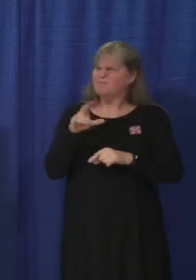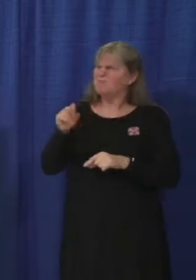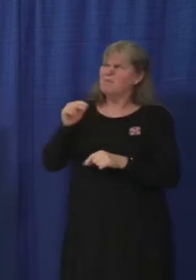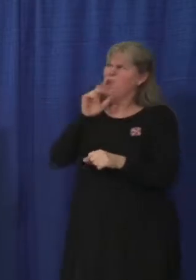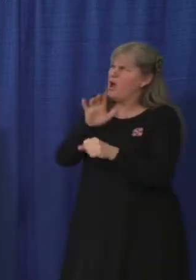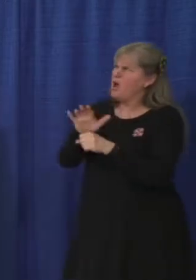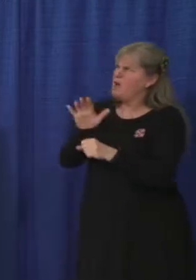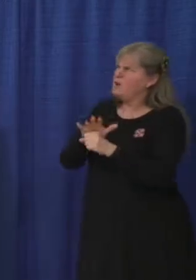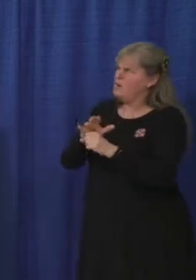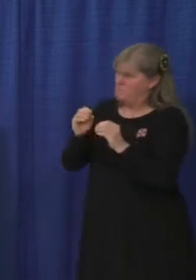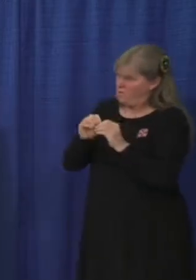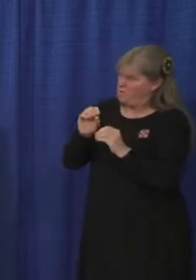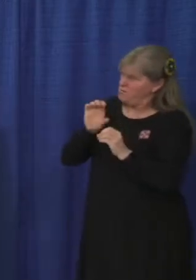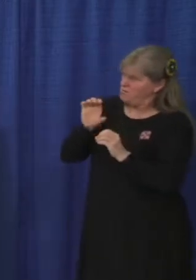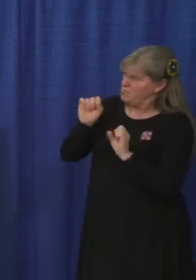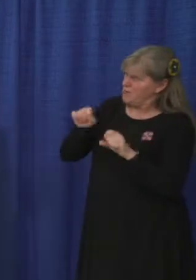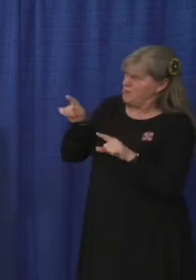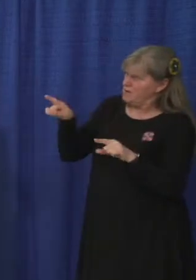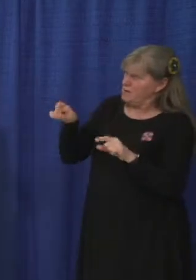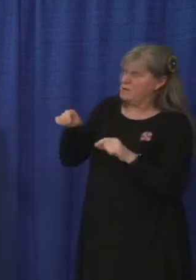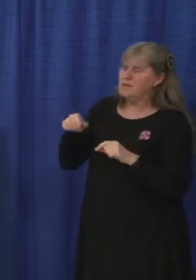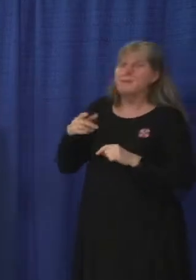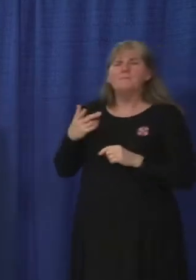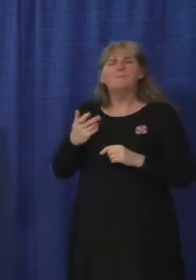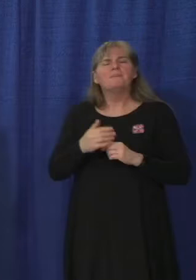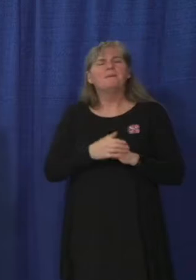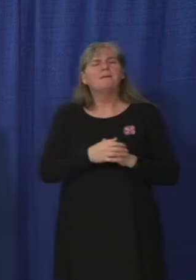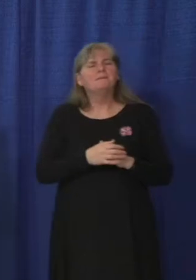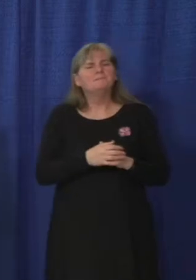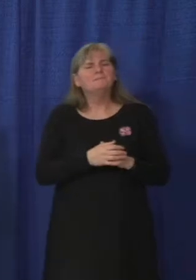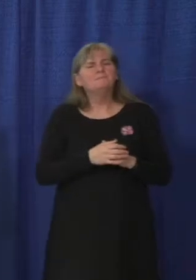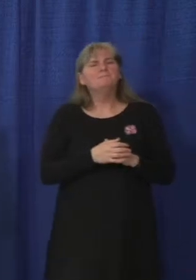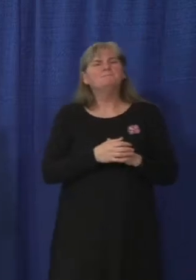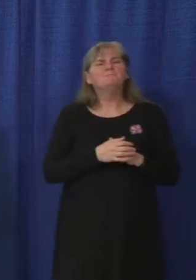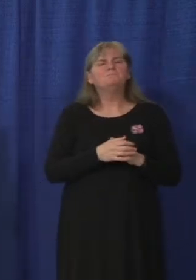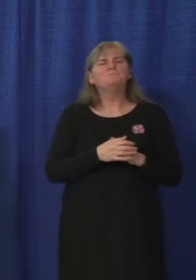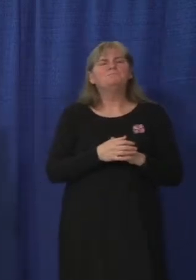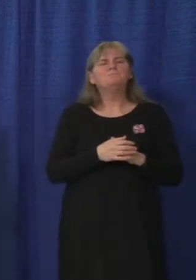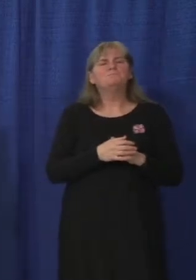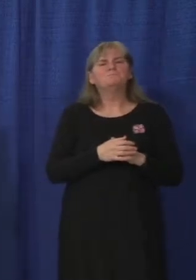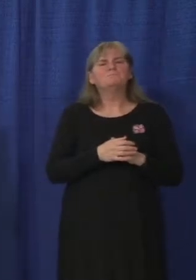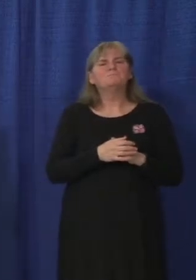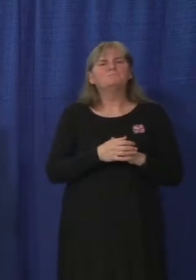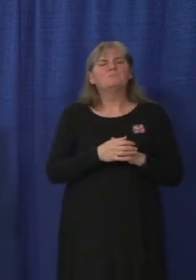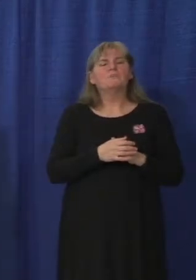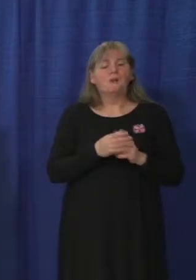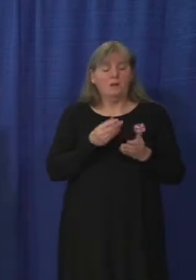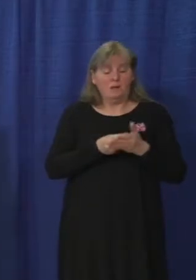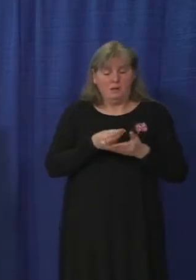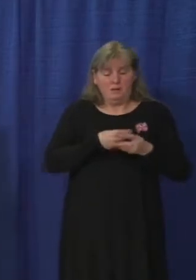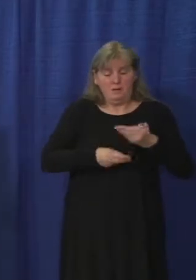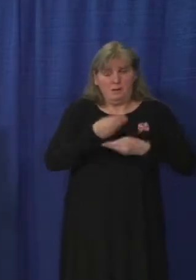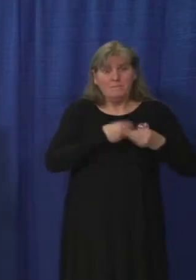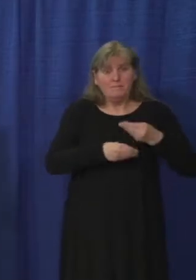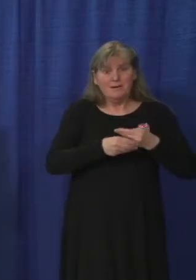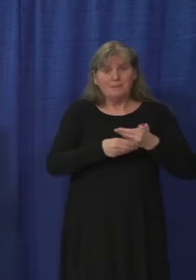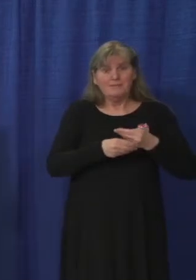I can say that to start on the budget, of course,, as you remember, it has a